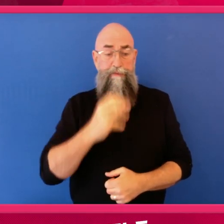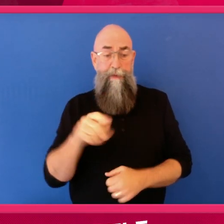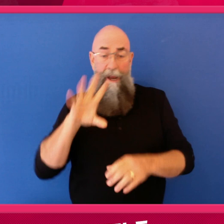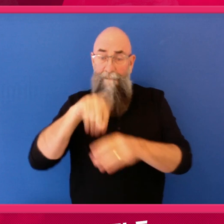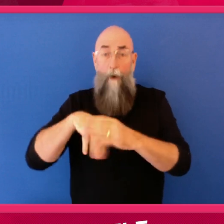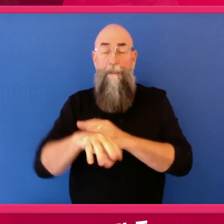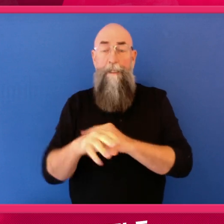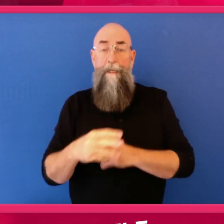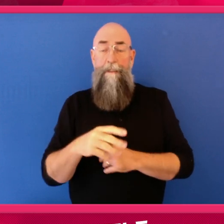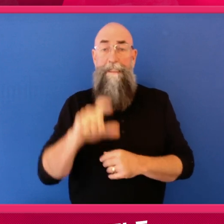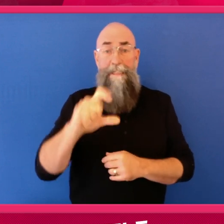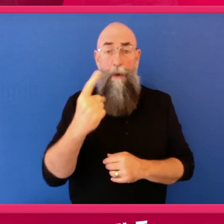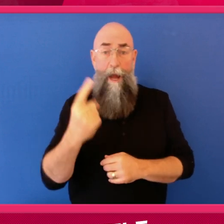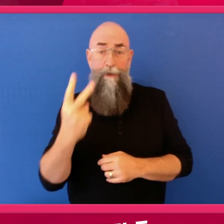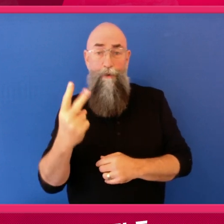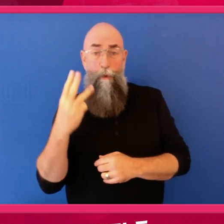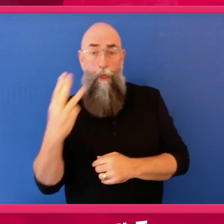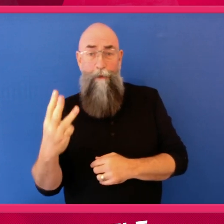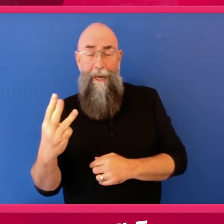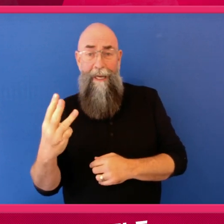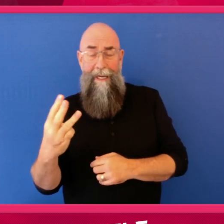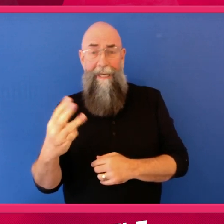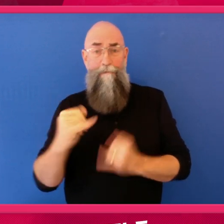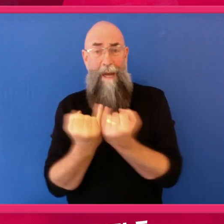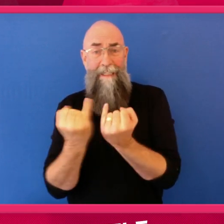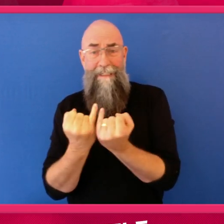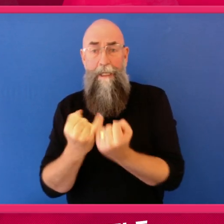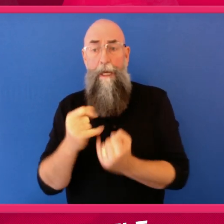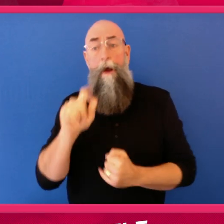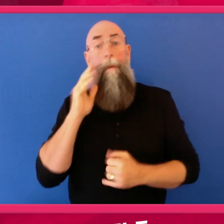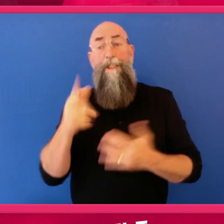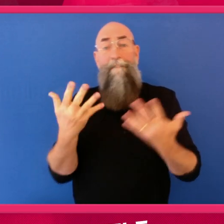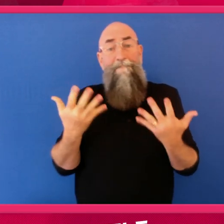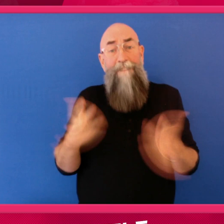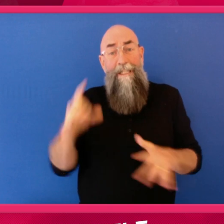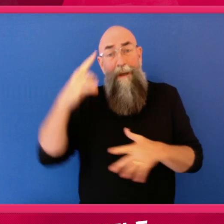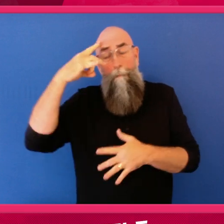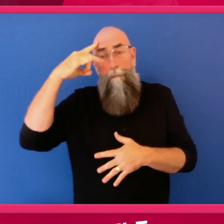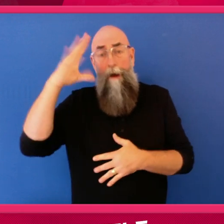her face just said it all at the end. It was relief, it was exhaustion, but it was jubilation